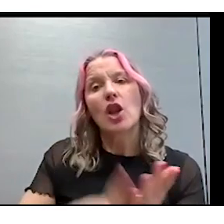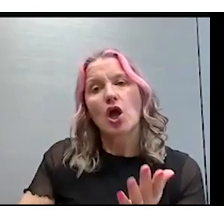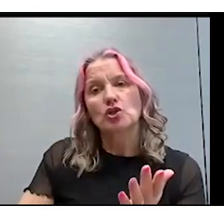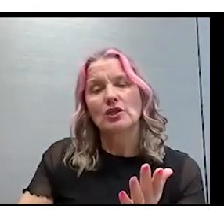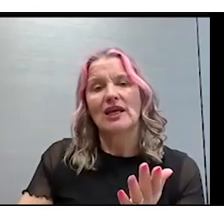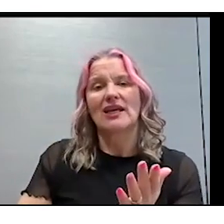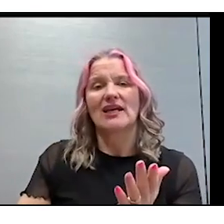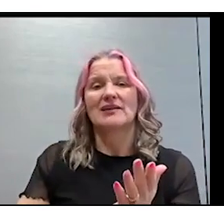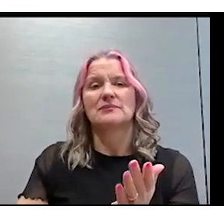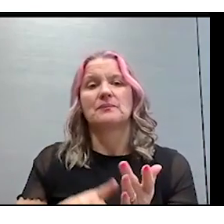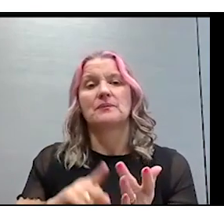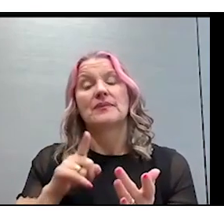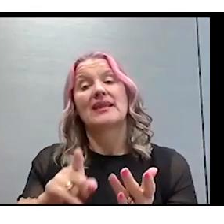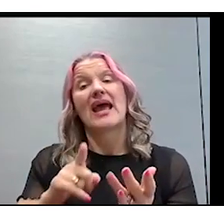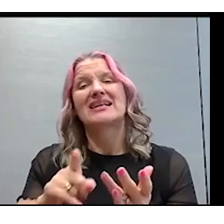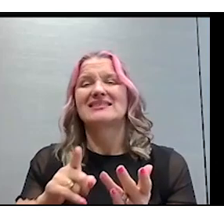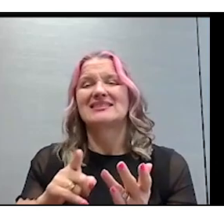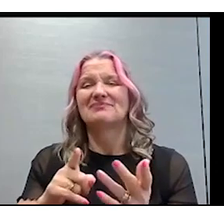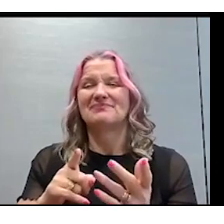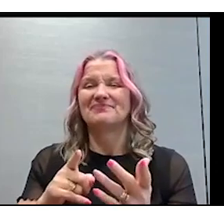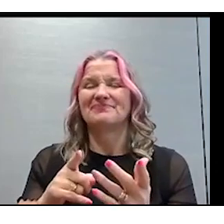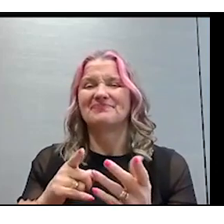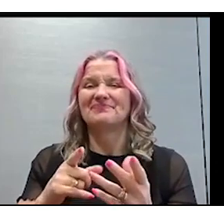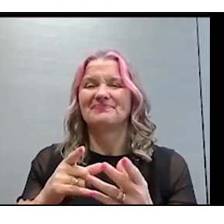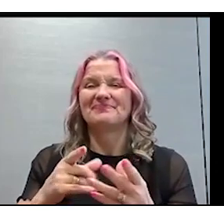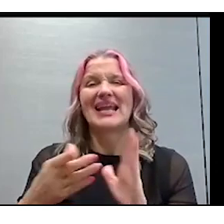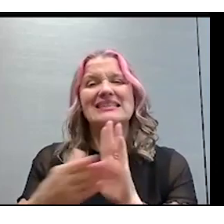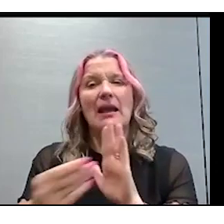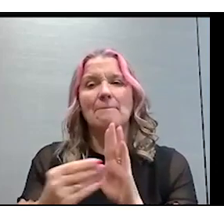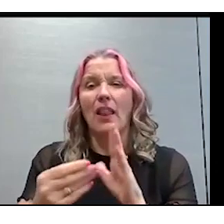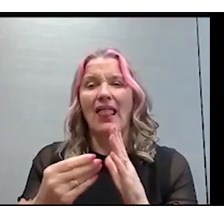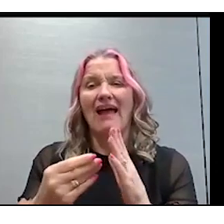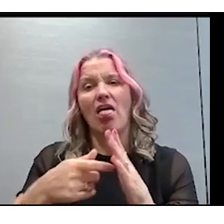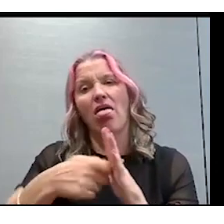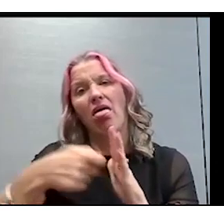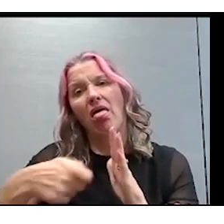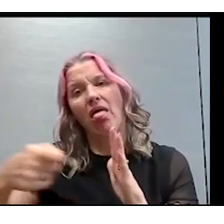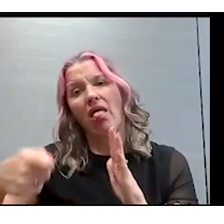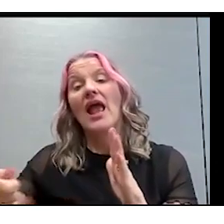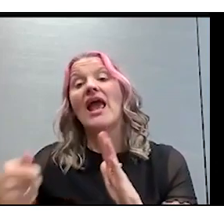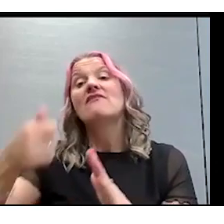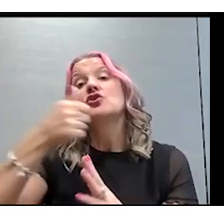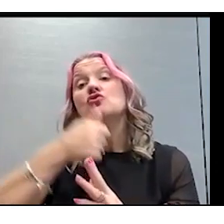It's a worthy example, but it states with if a user asks you to make an assumption about the